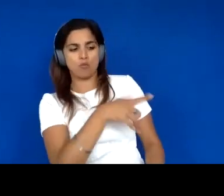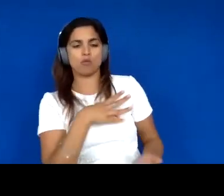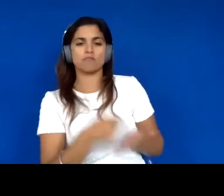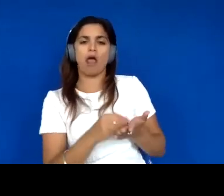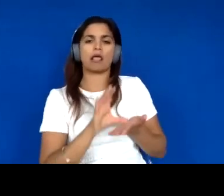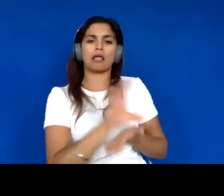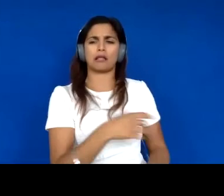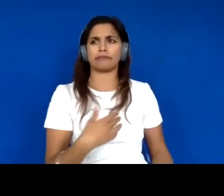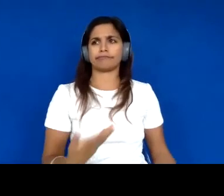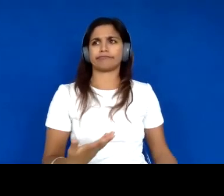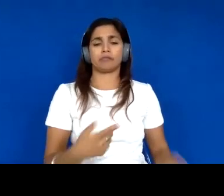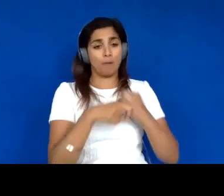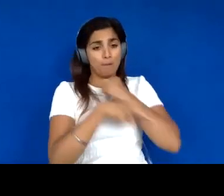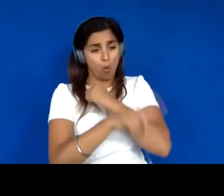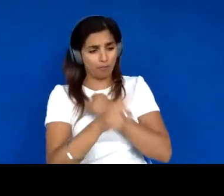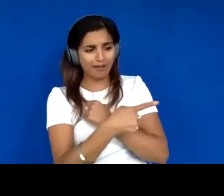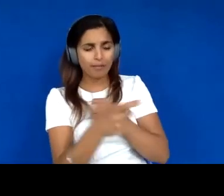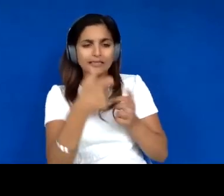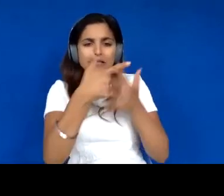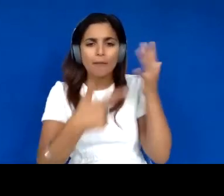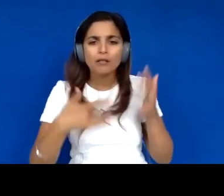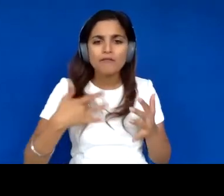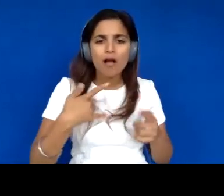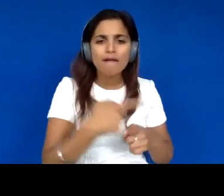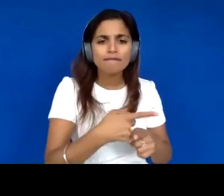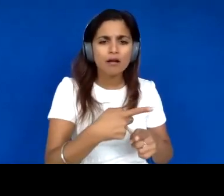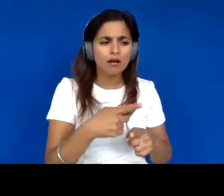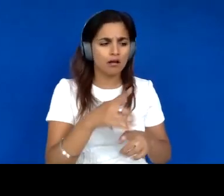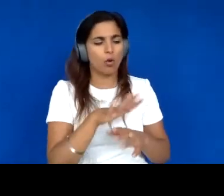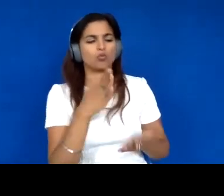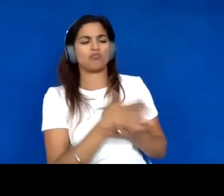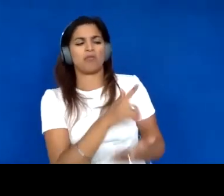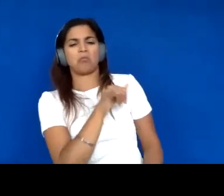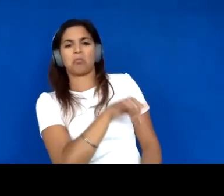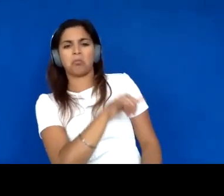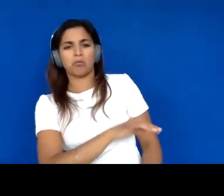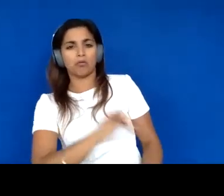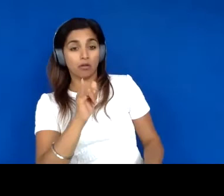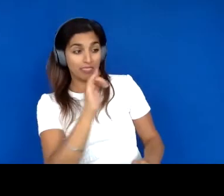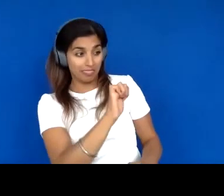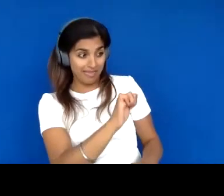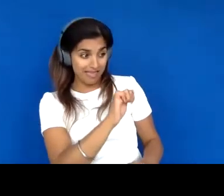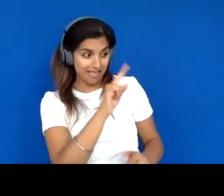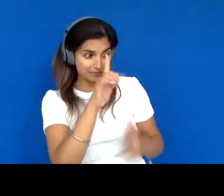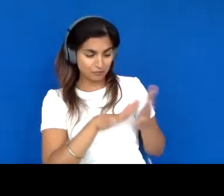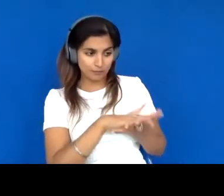survivors as untrustworthy in describing their own experiences takes agency away from them additionally medical professionals